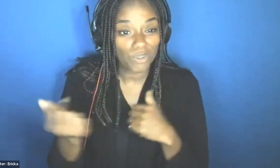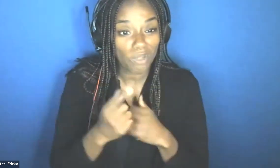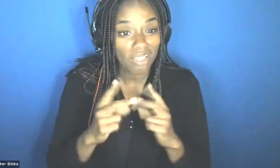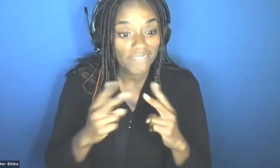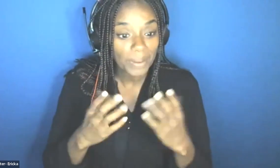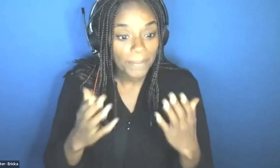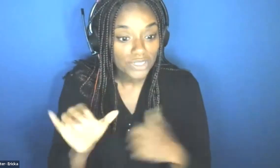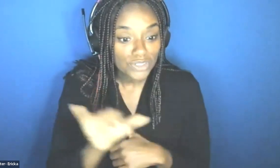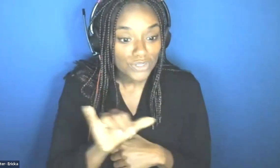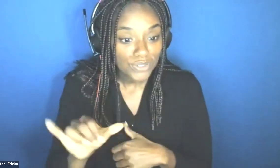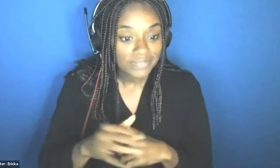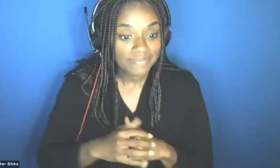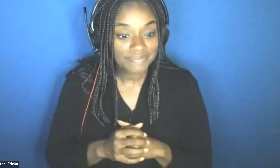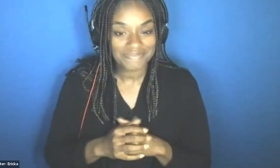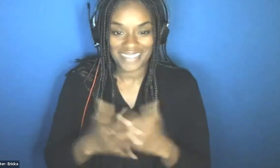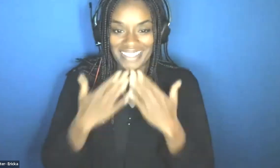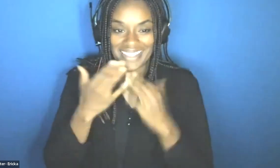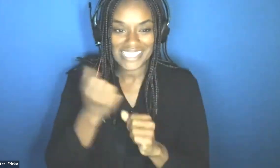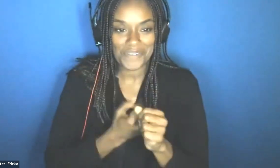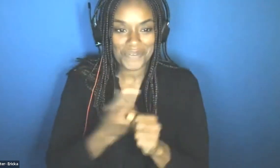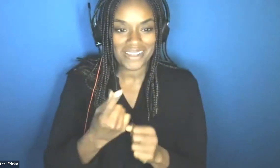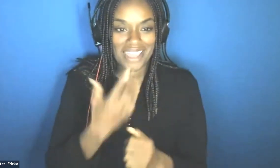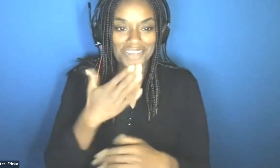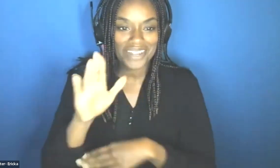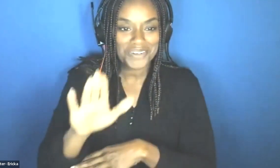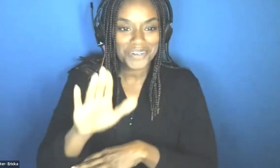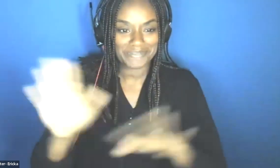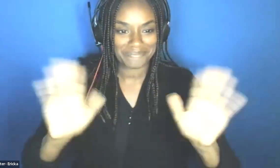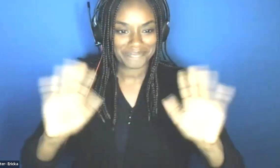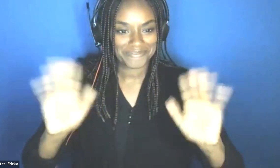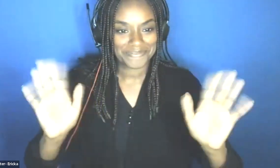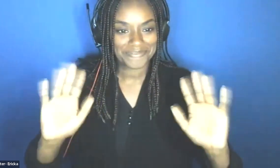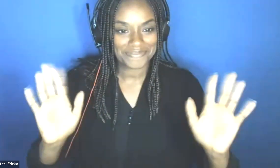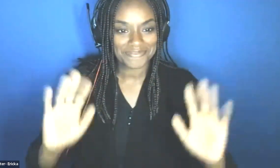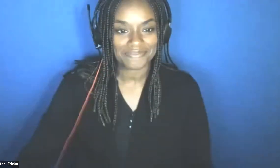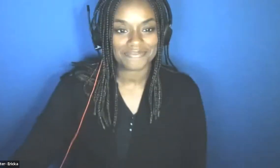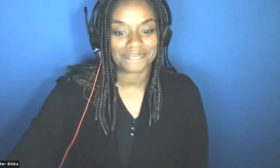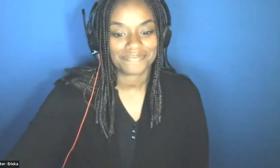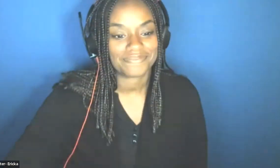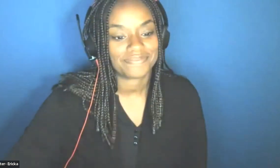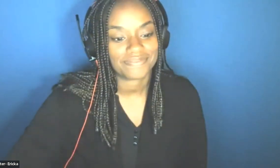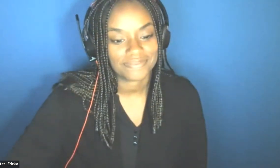Barry, thank you very much. ASL, CART, and interpreting, thank you all very much as well. Yes, thanks, everybody.